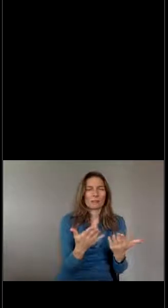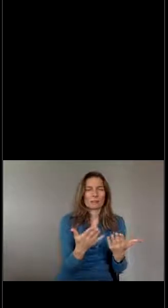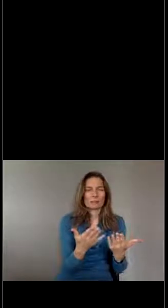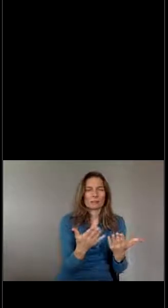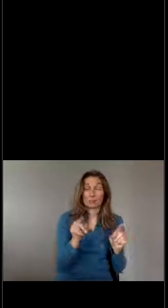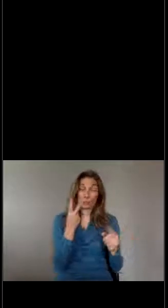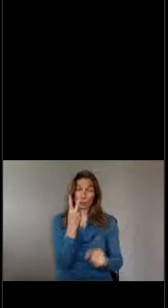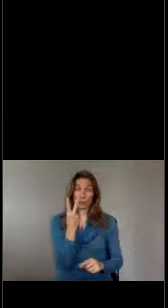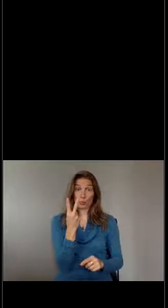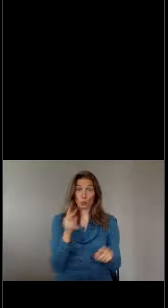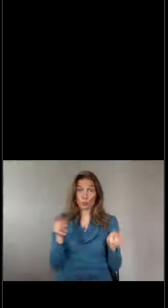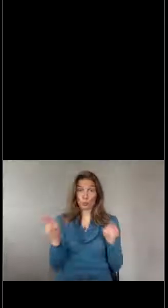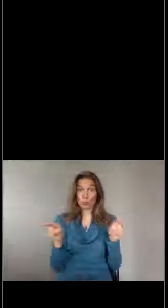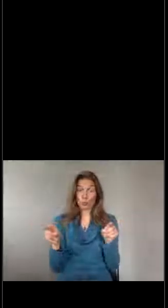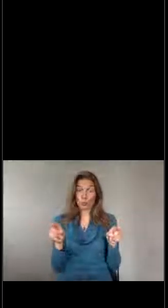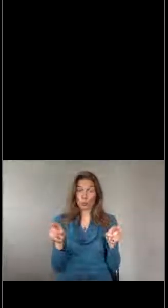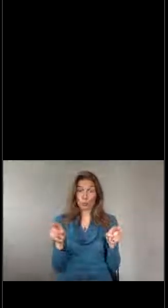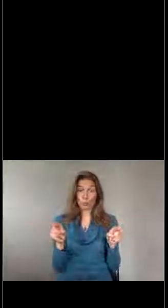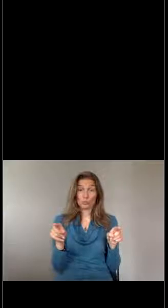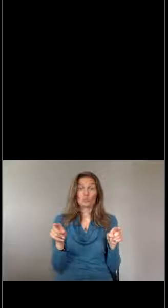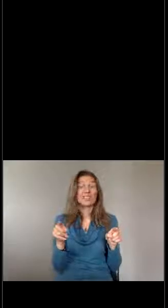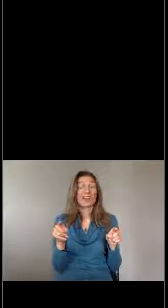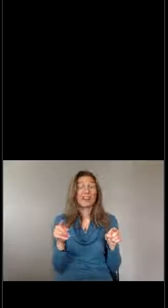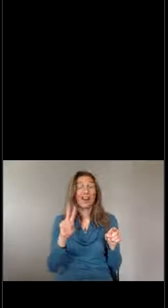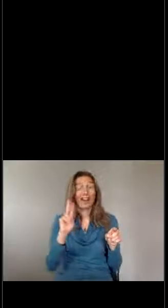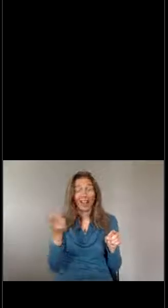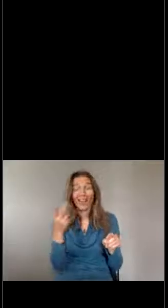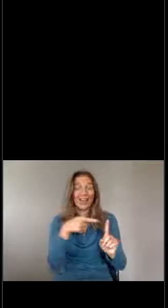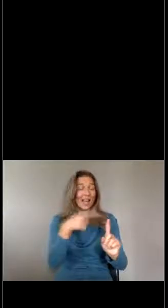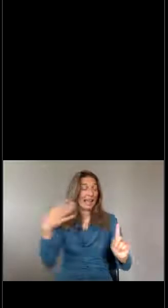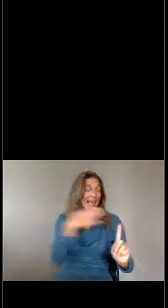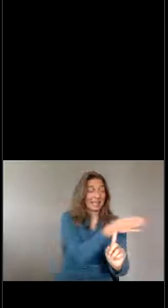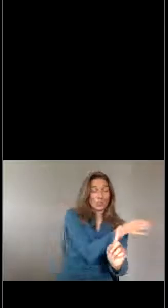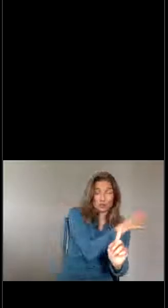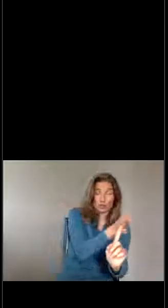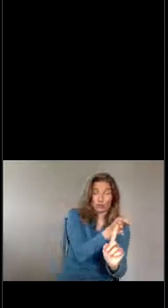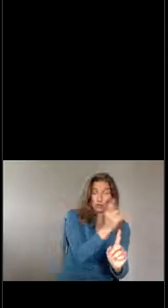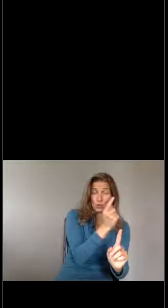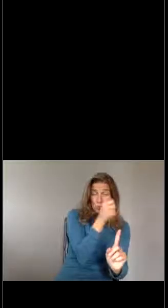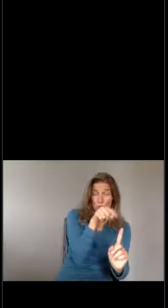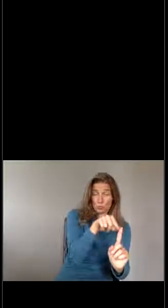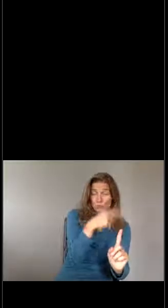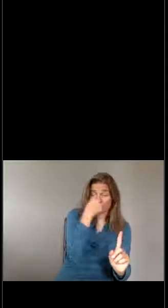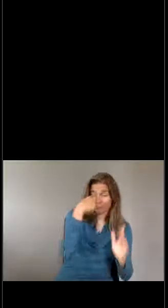There were several opportunities for improving earning opportunities.